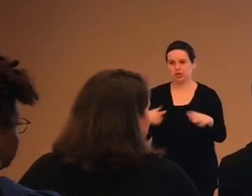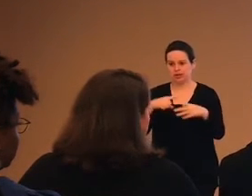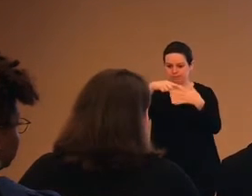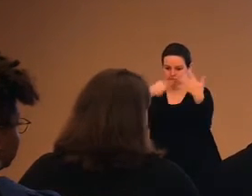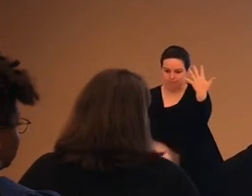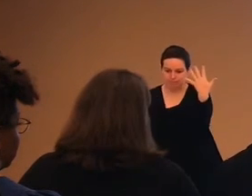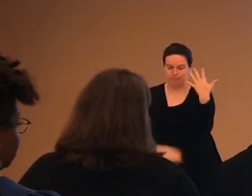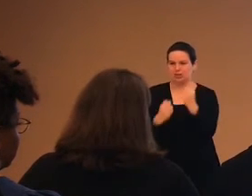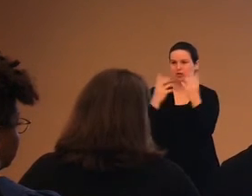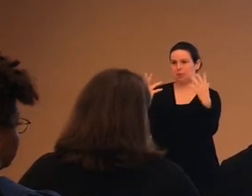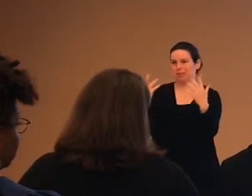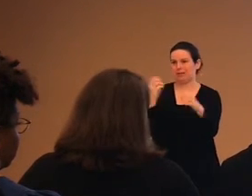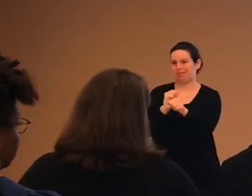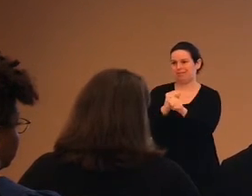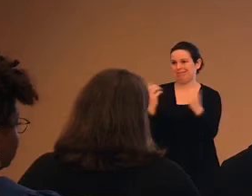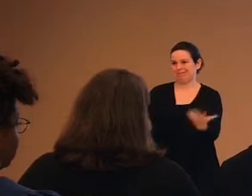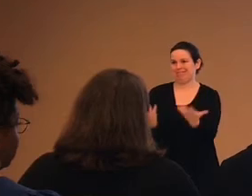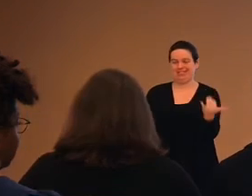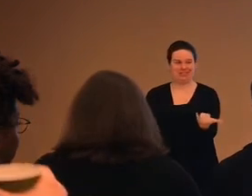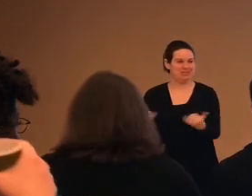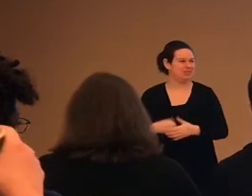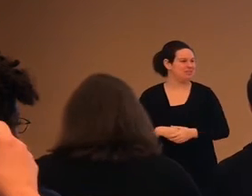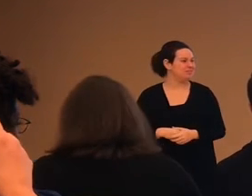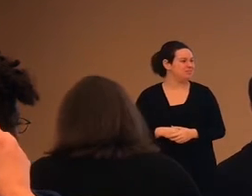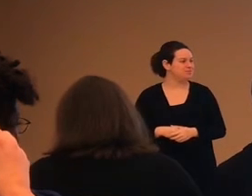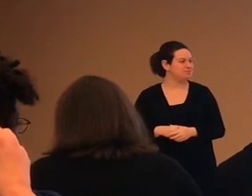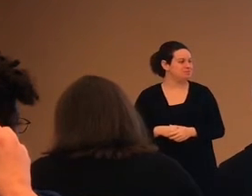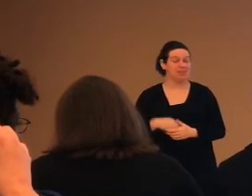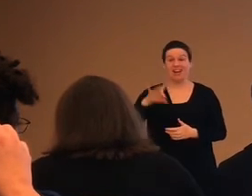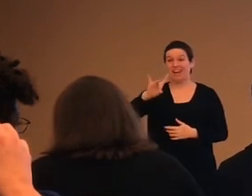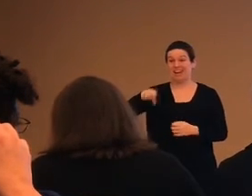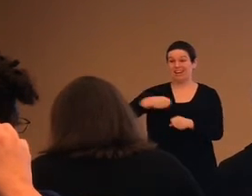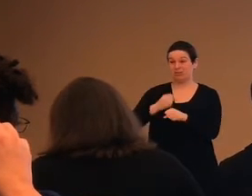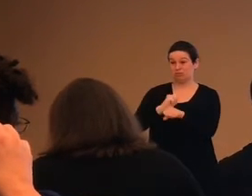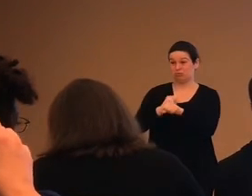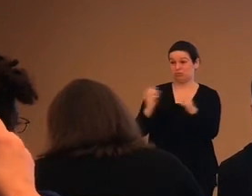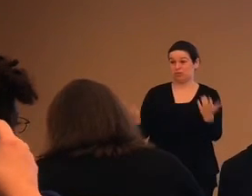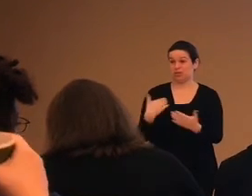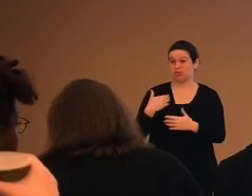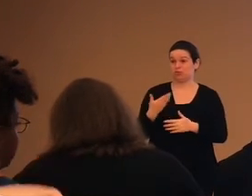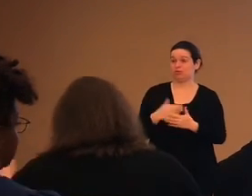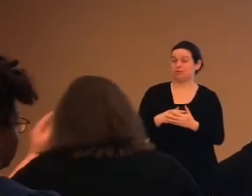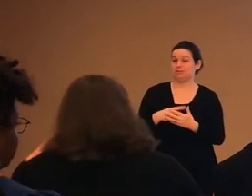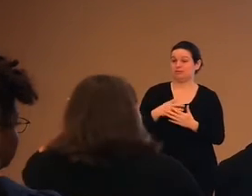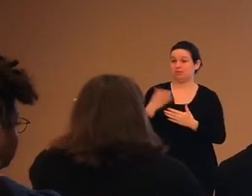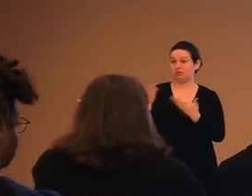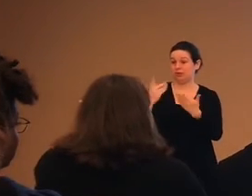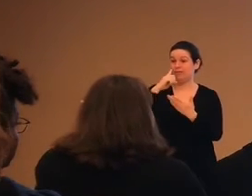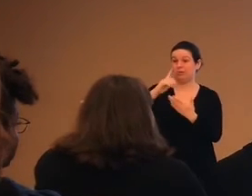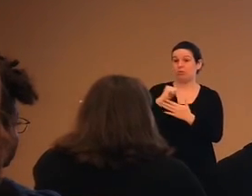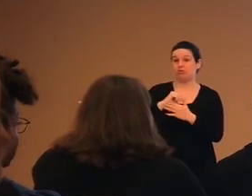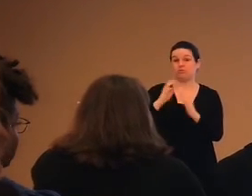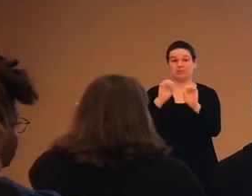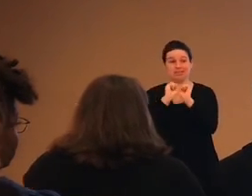Um in her eight years here. She has served on many exhibit teams were in for the society blog and member magazine